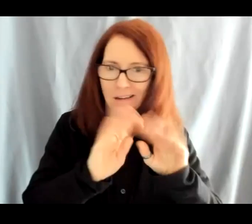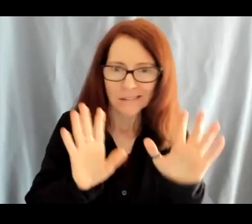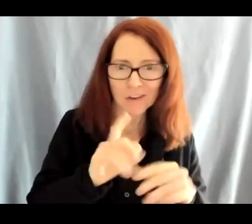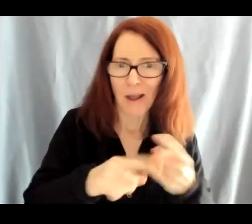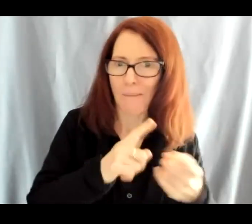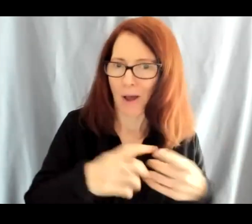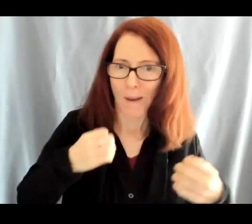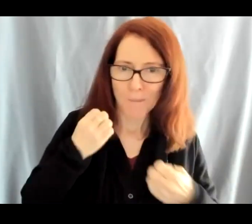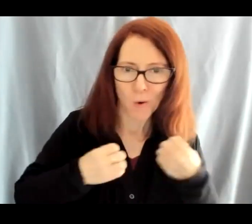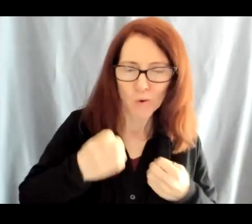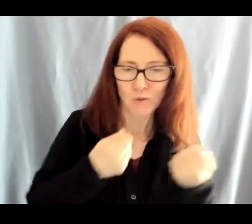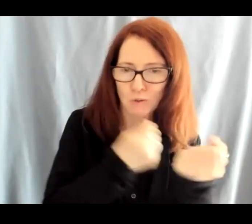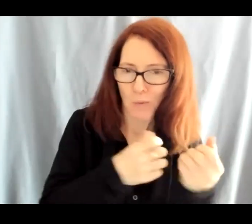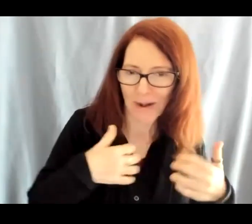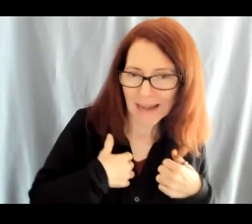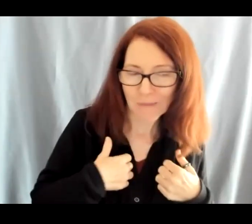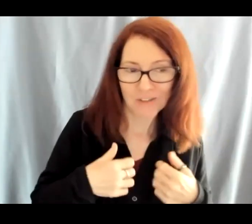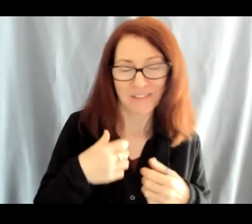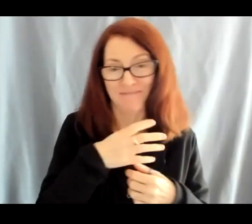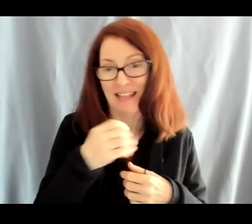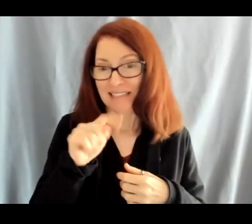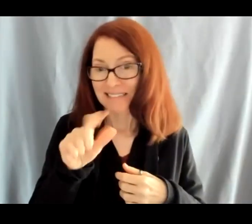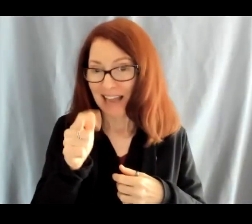you could also say that if someone is bringing